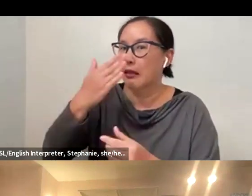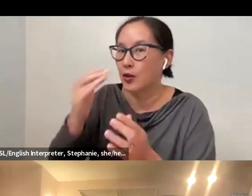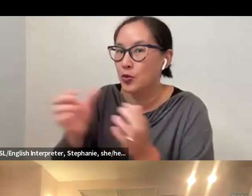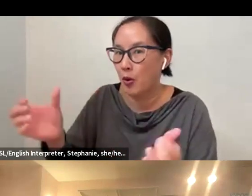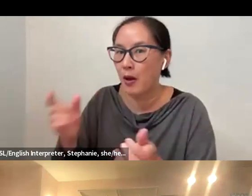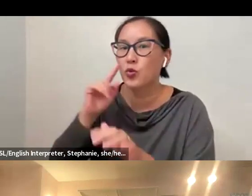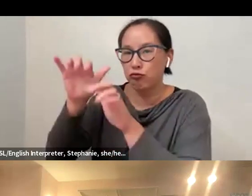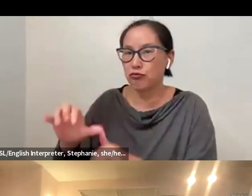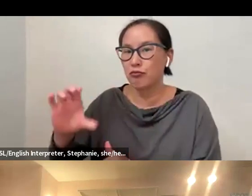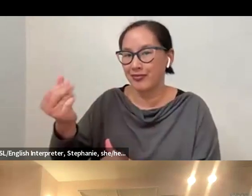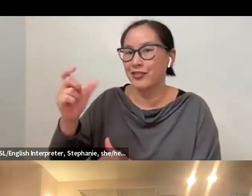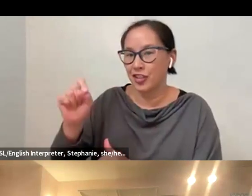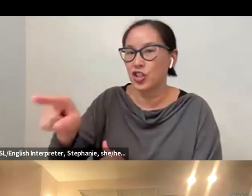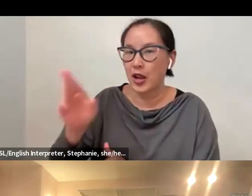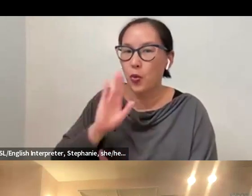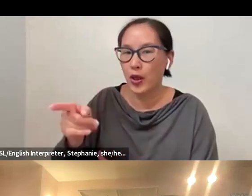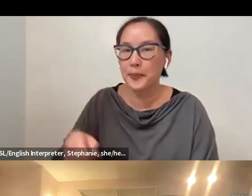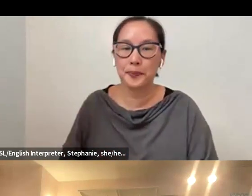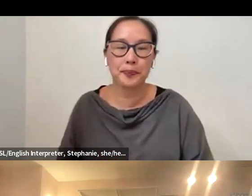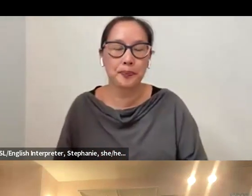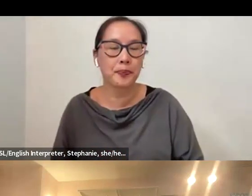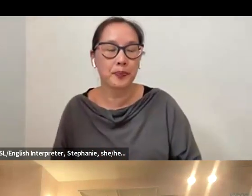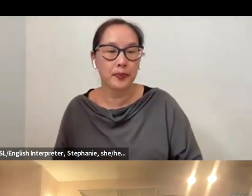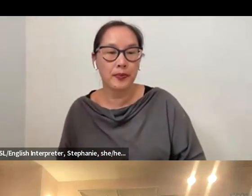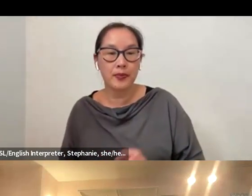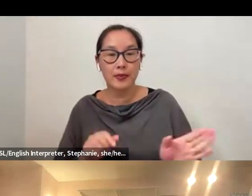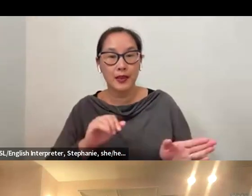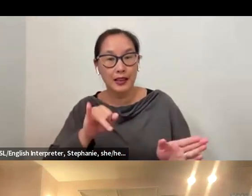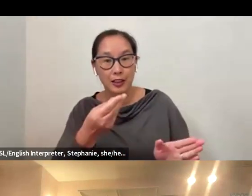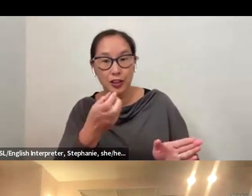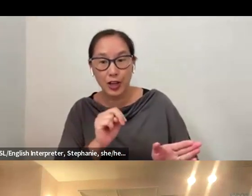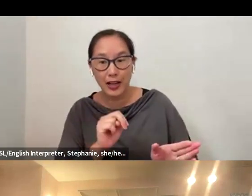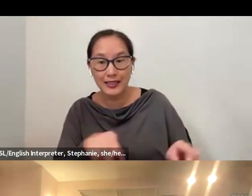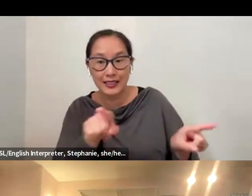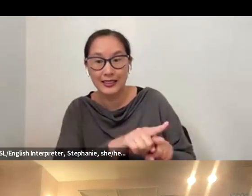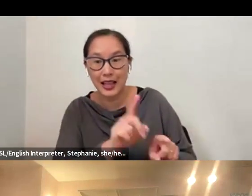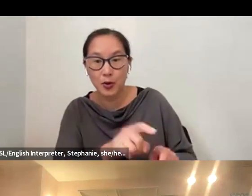And, Jason, same question for you. Yeah. Thank you for this question. That really got me thinking.